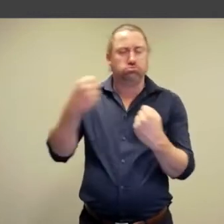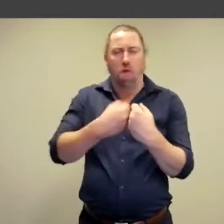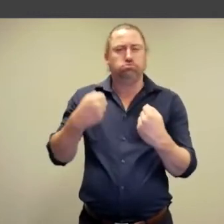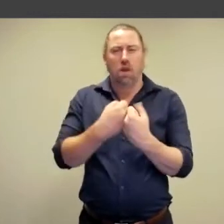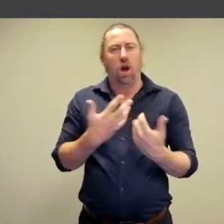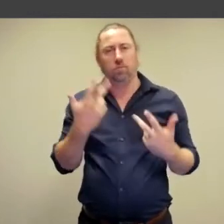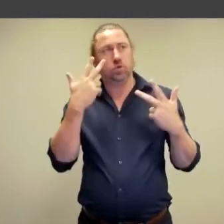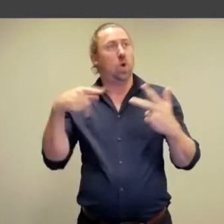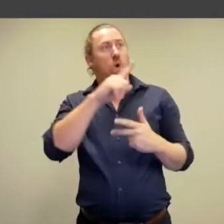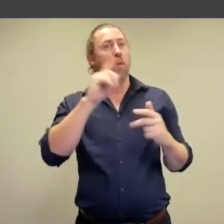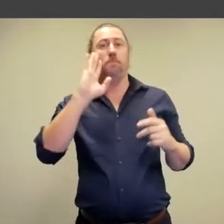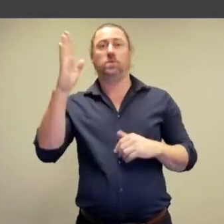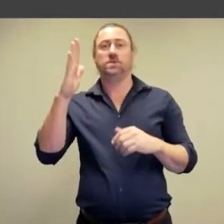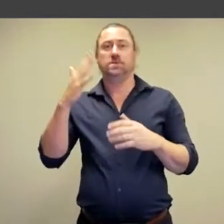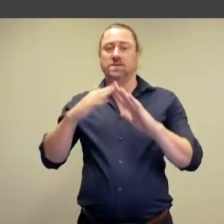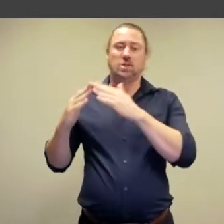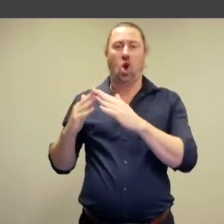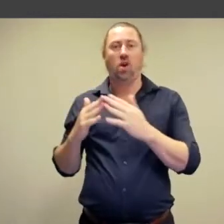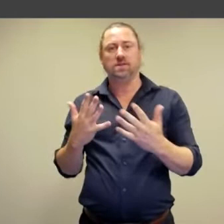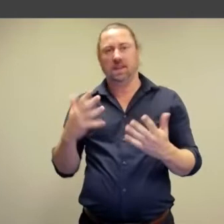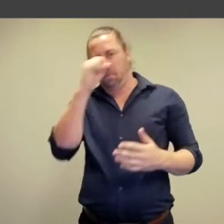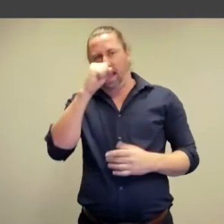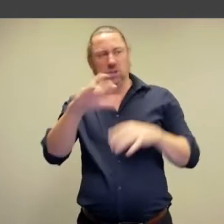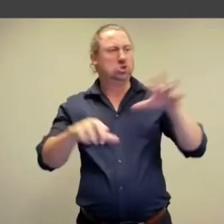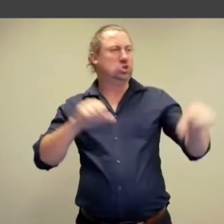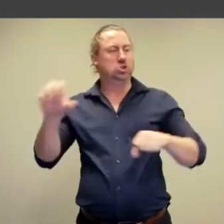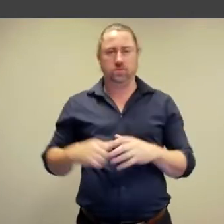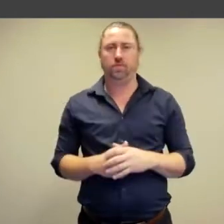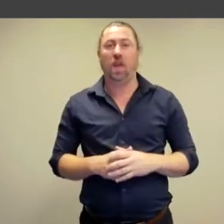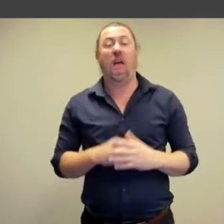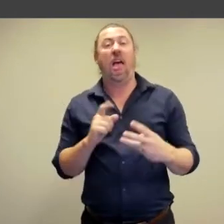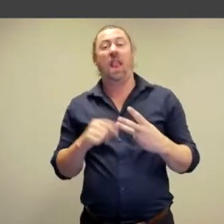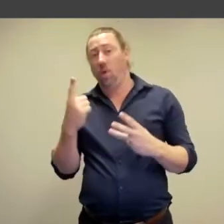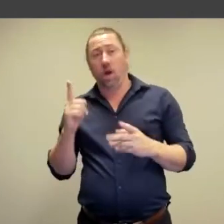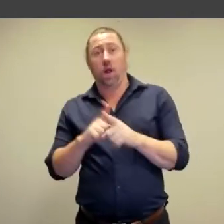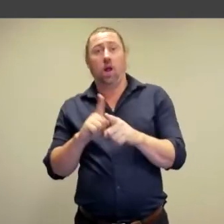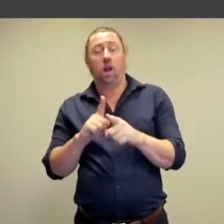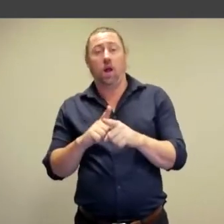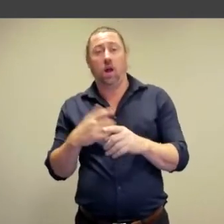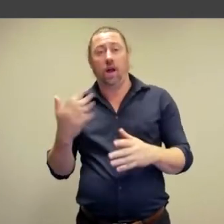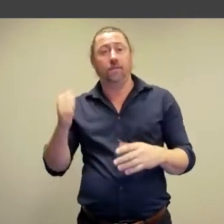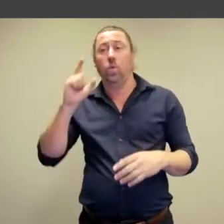Another kind of trend in ASMR videos